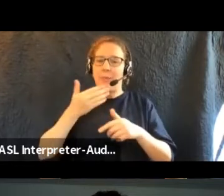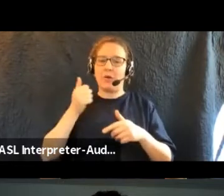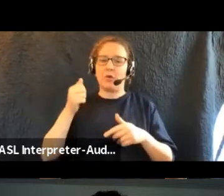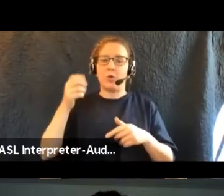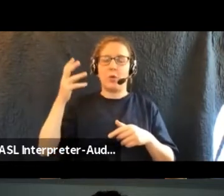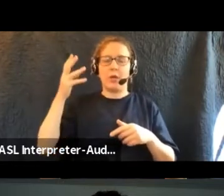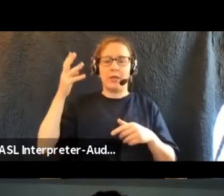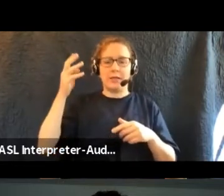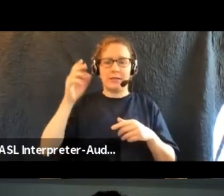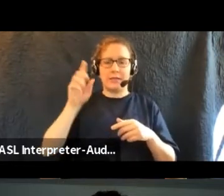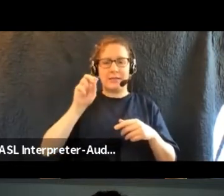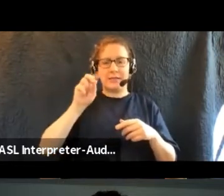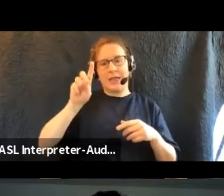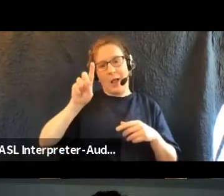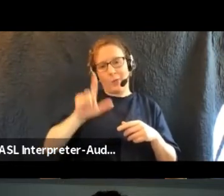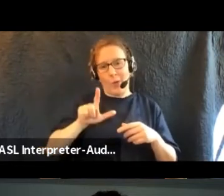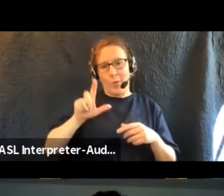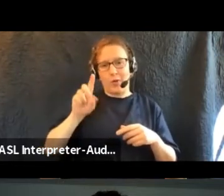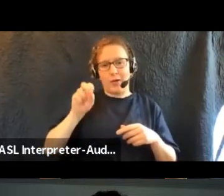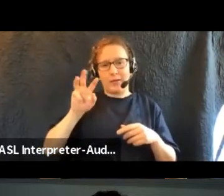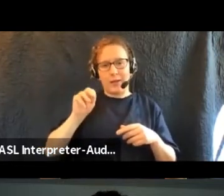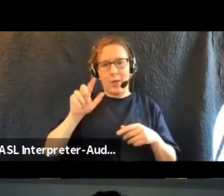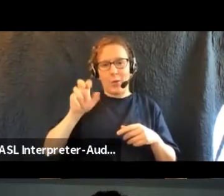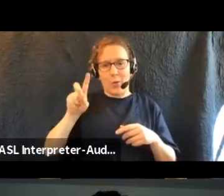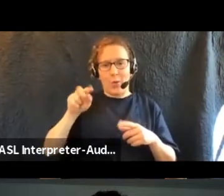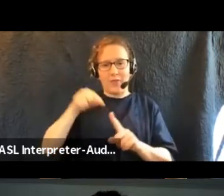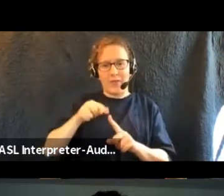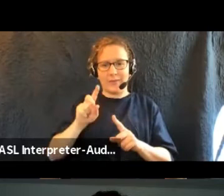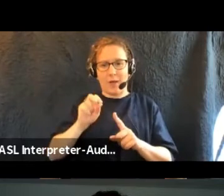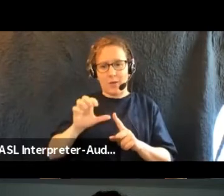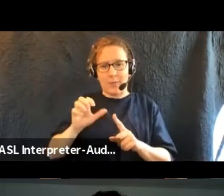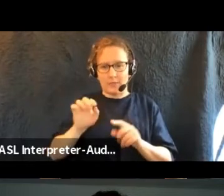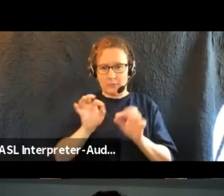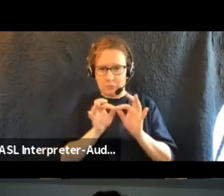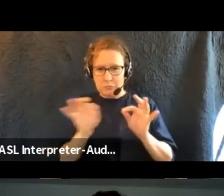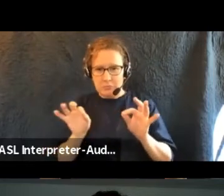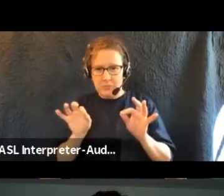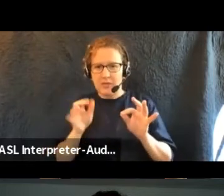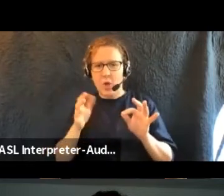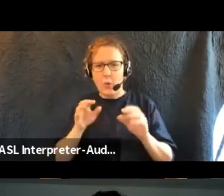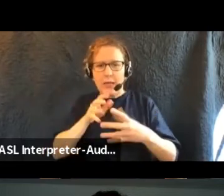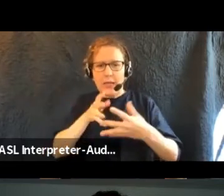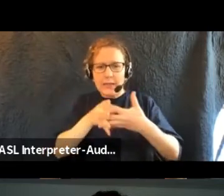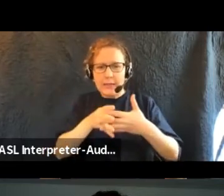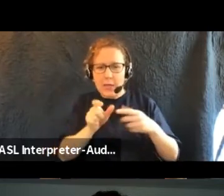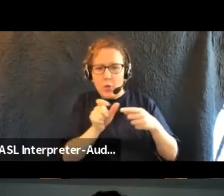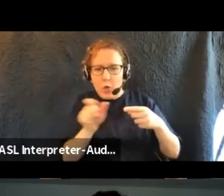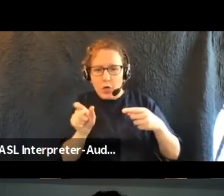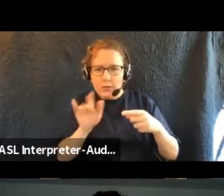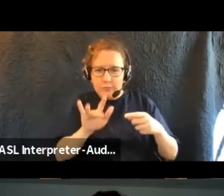Also encourage you to think about adapting composite graphics.